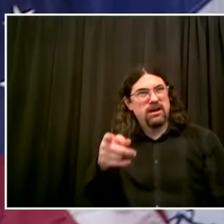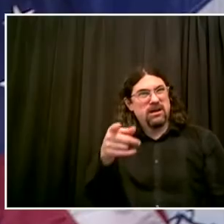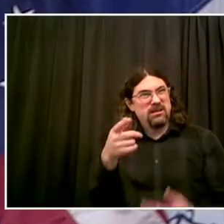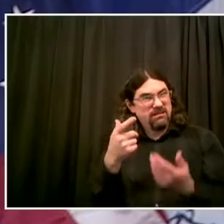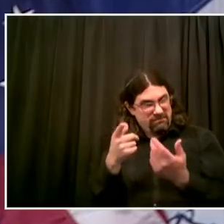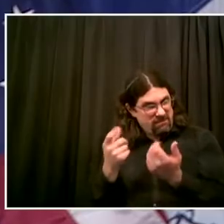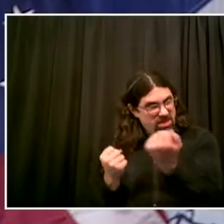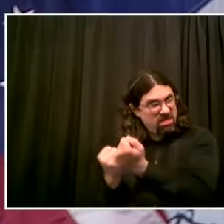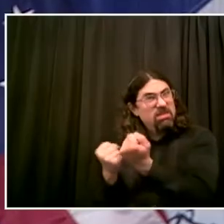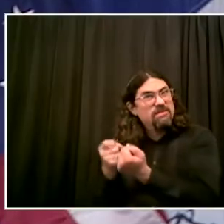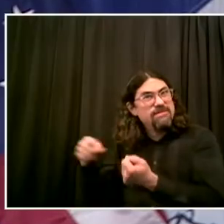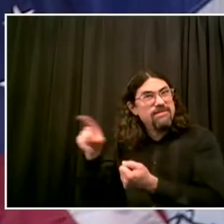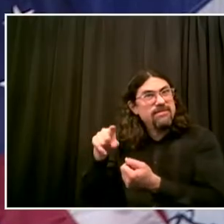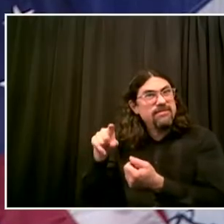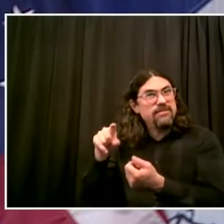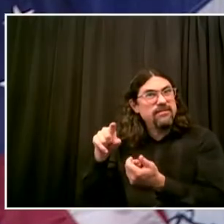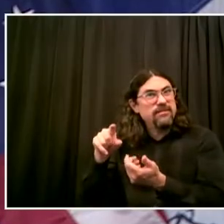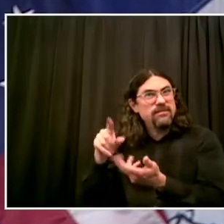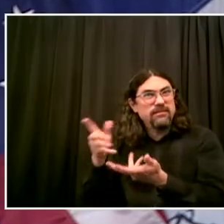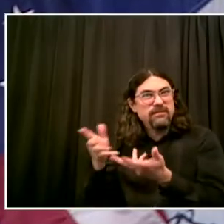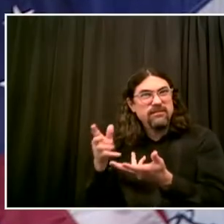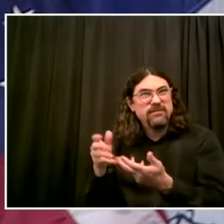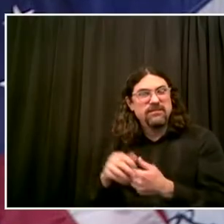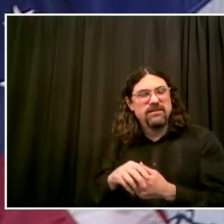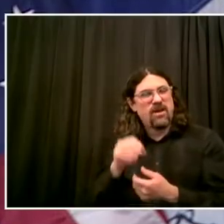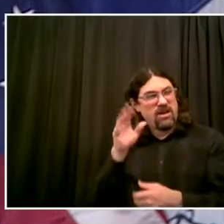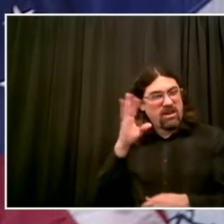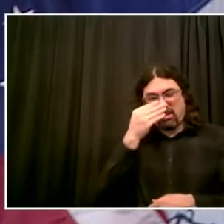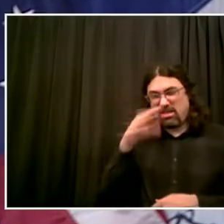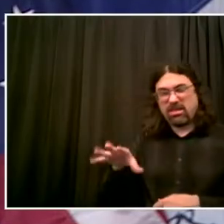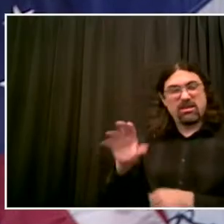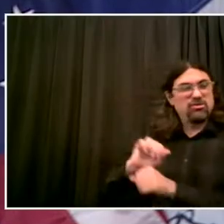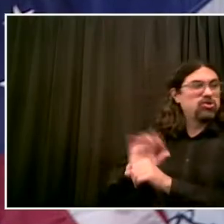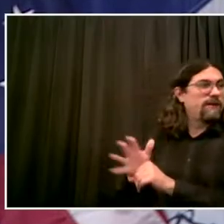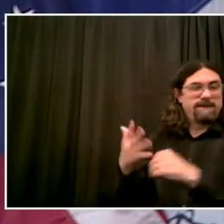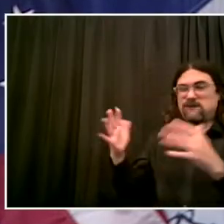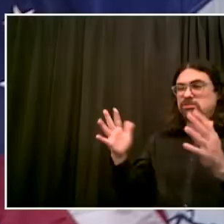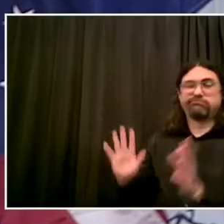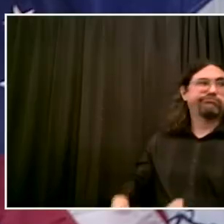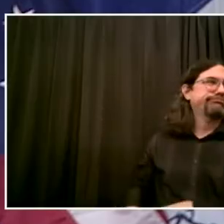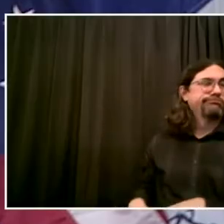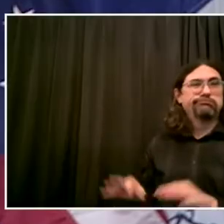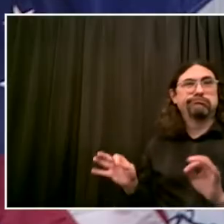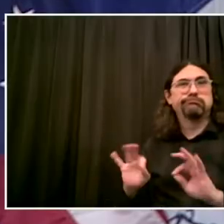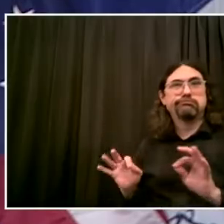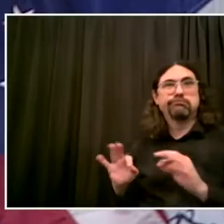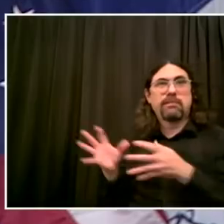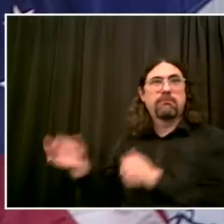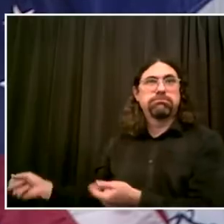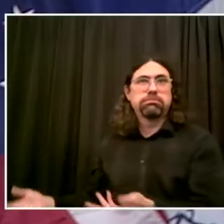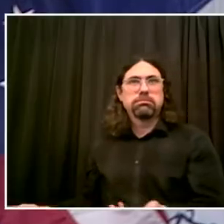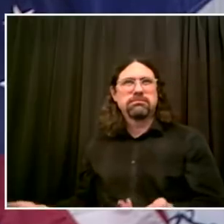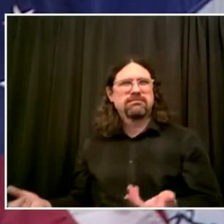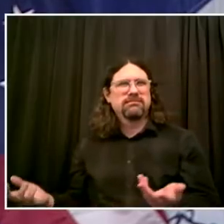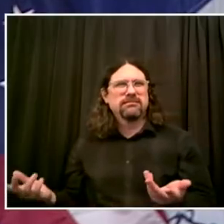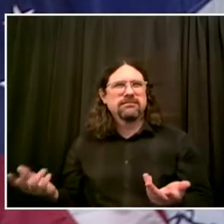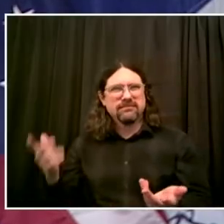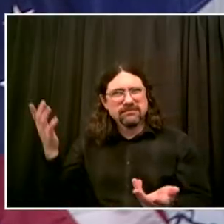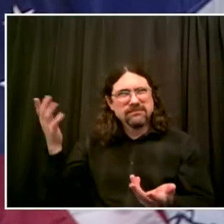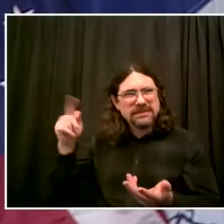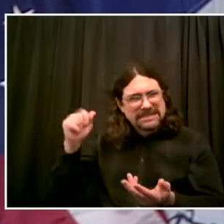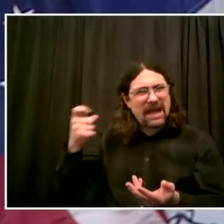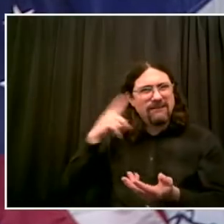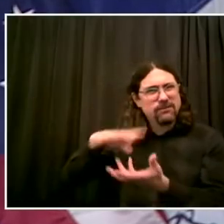OSMETHING YOU